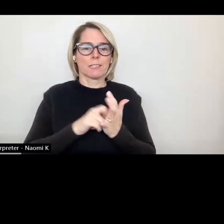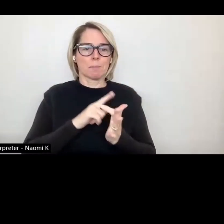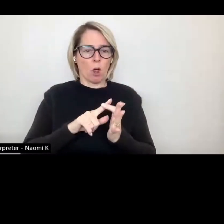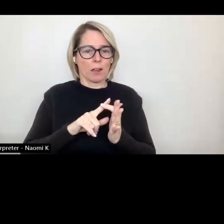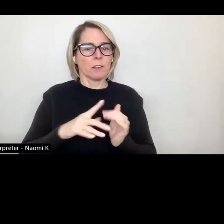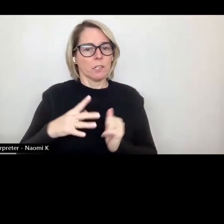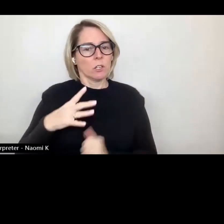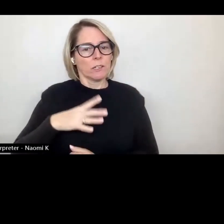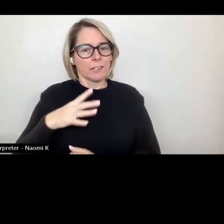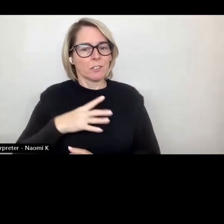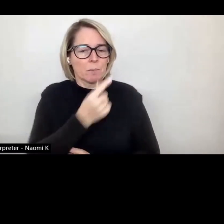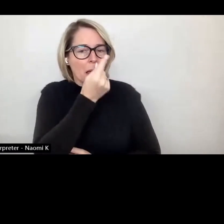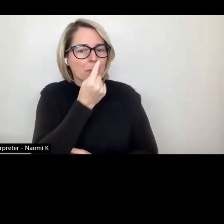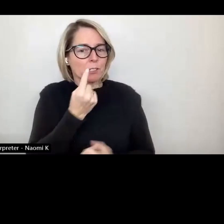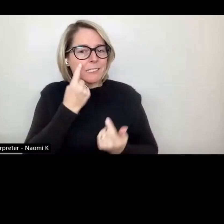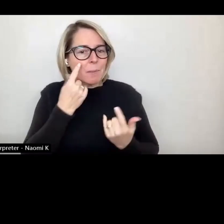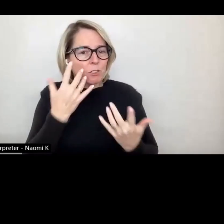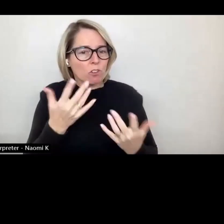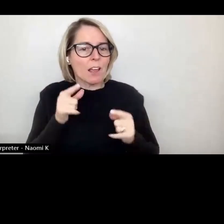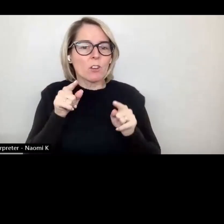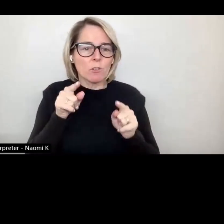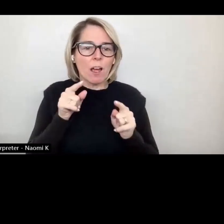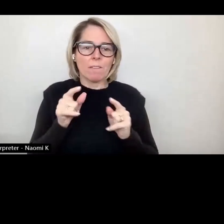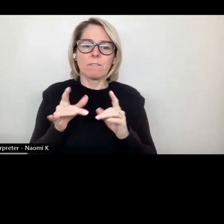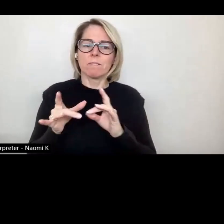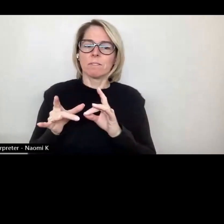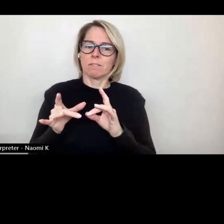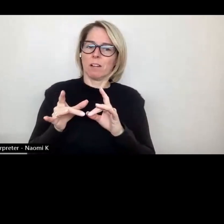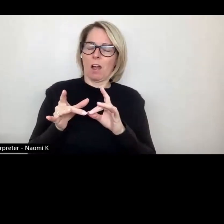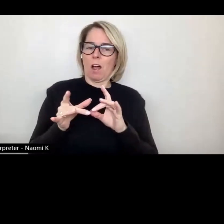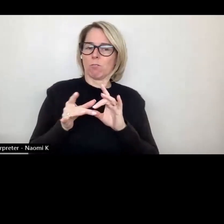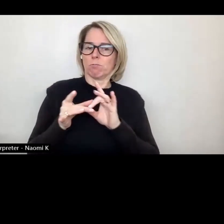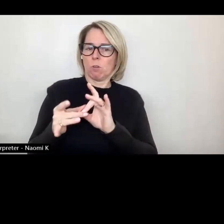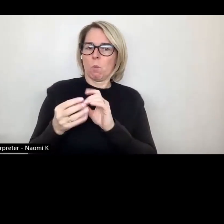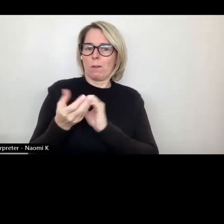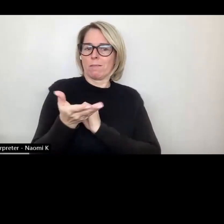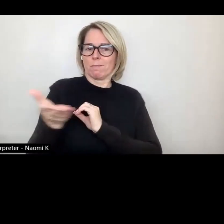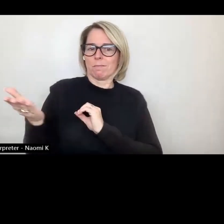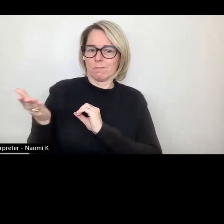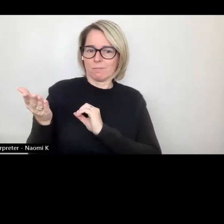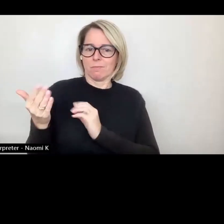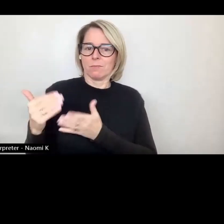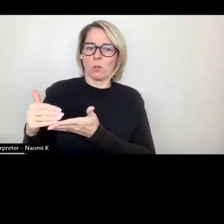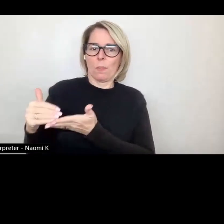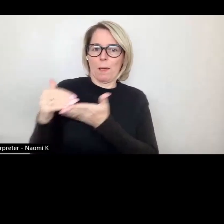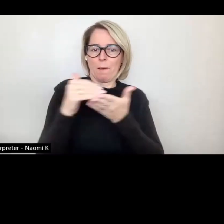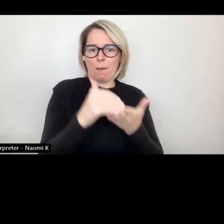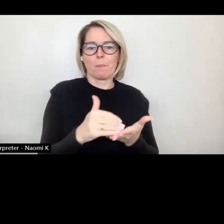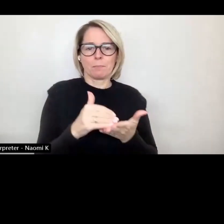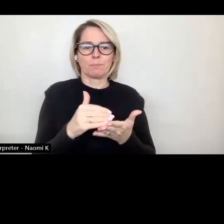There is no cap on the funding for emergency respite per client or per instance.